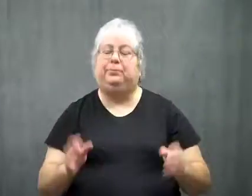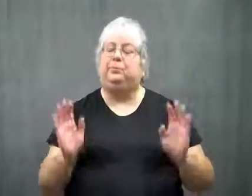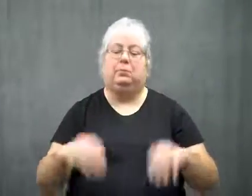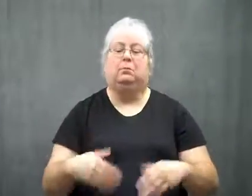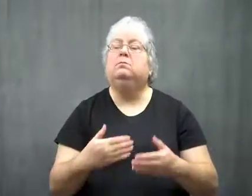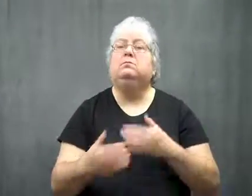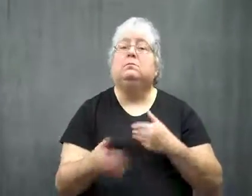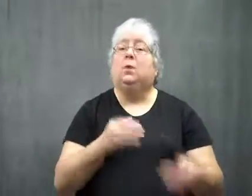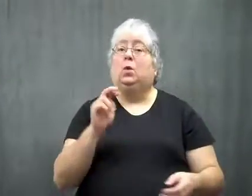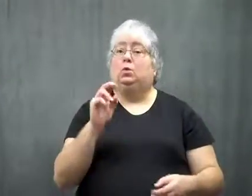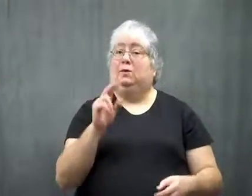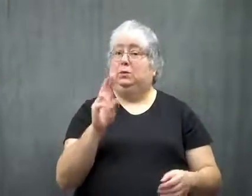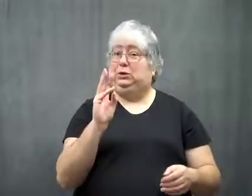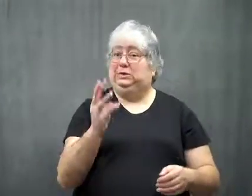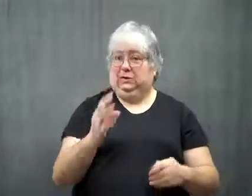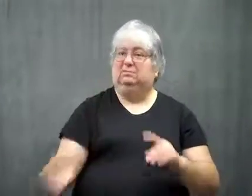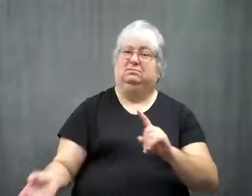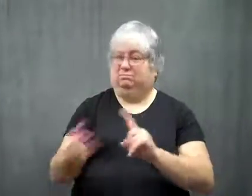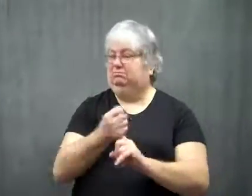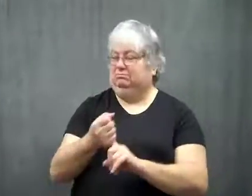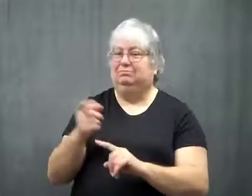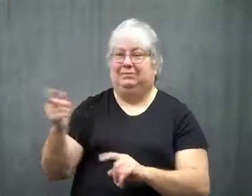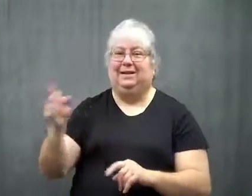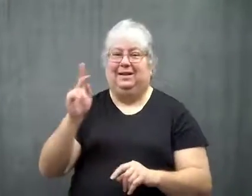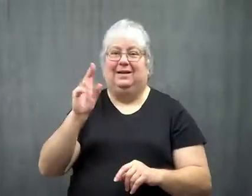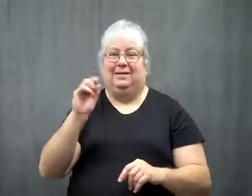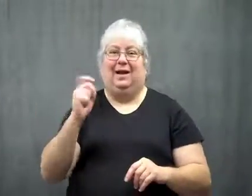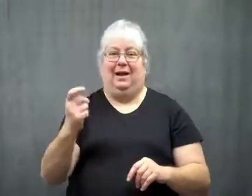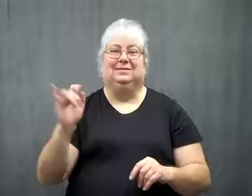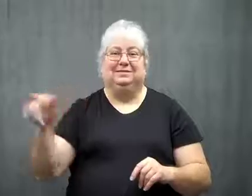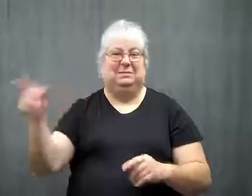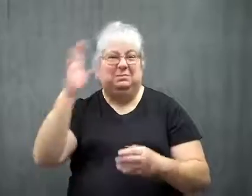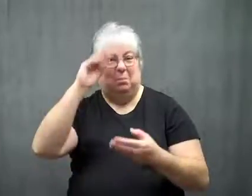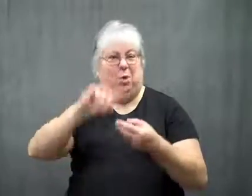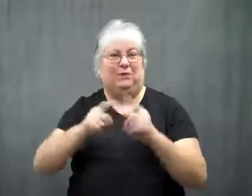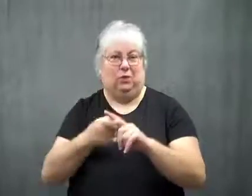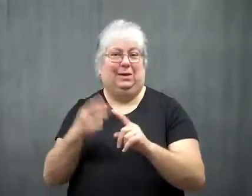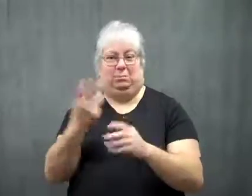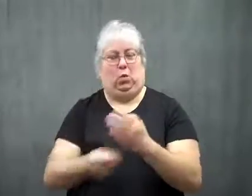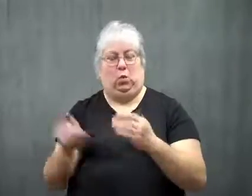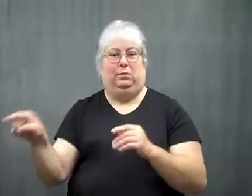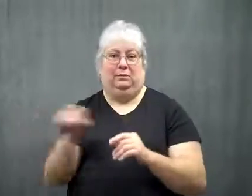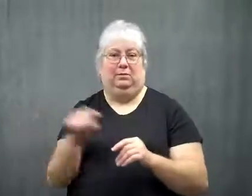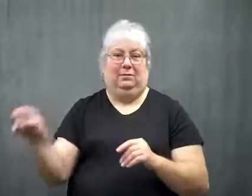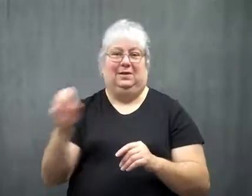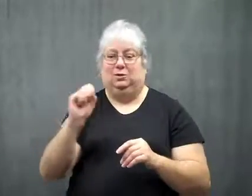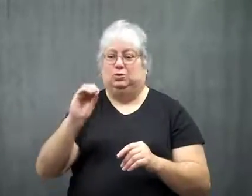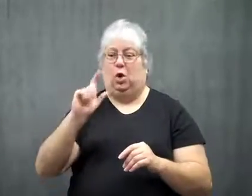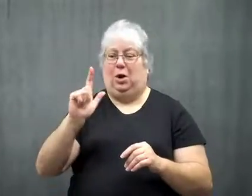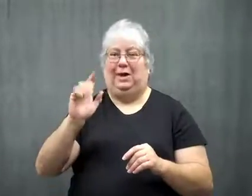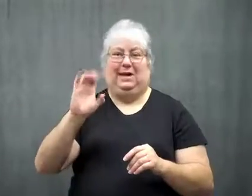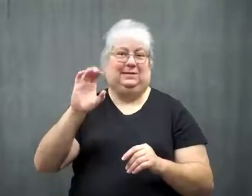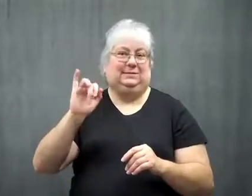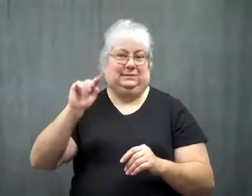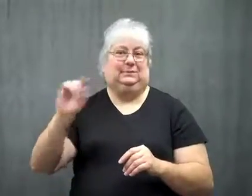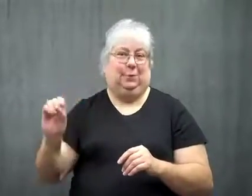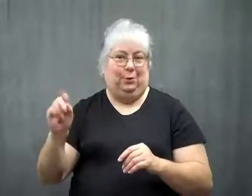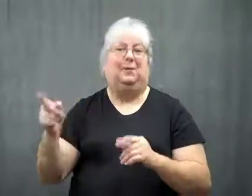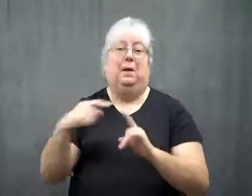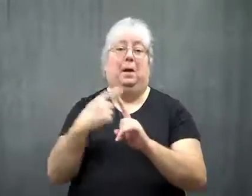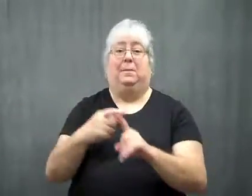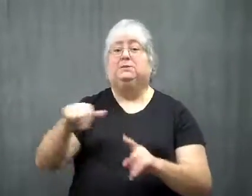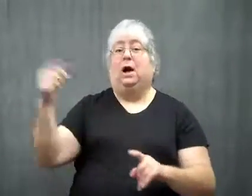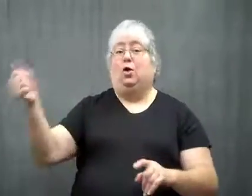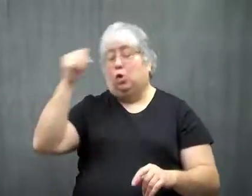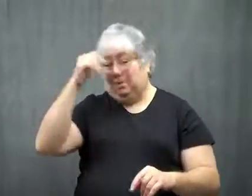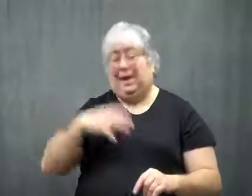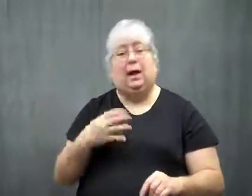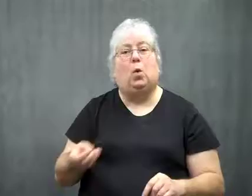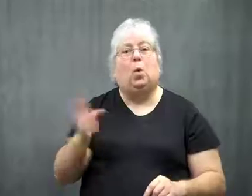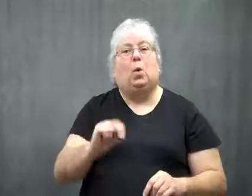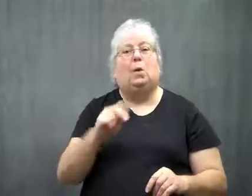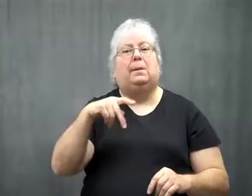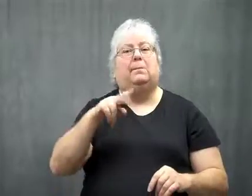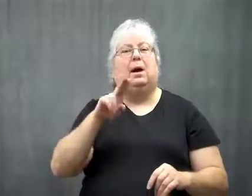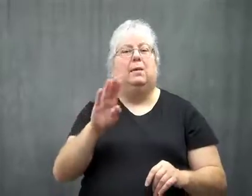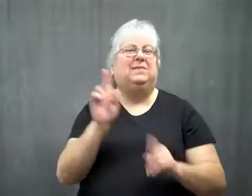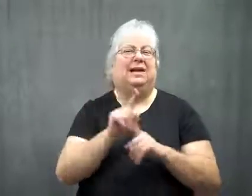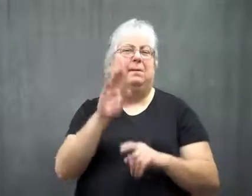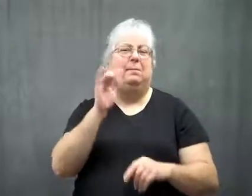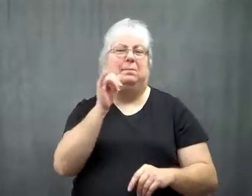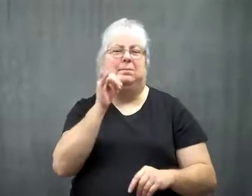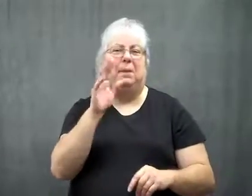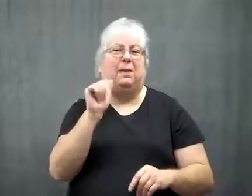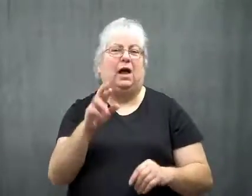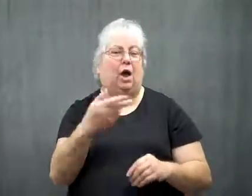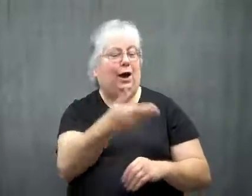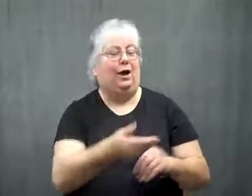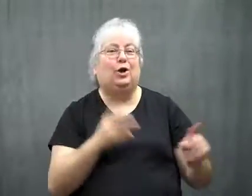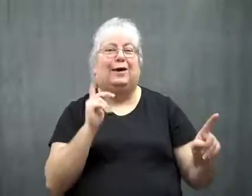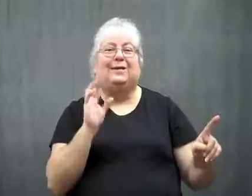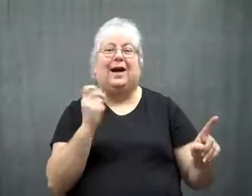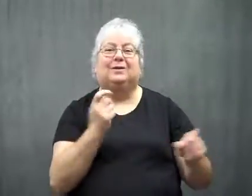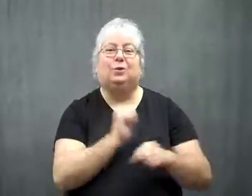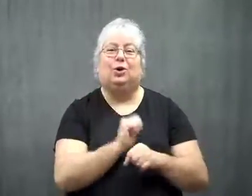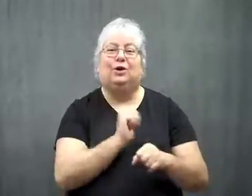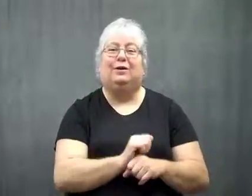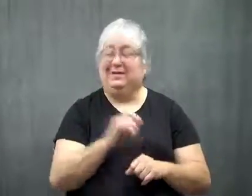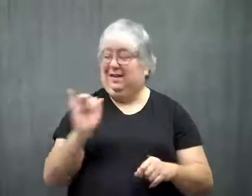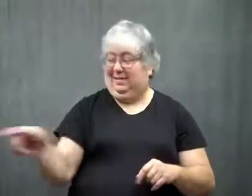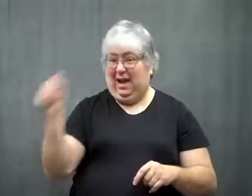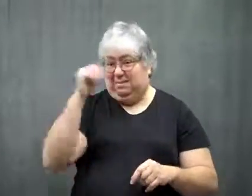On November 6, both Knox and her boyfriend, Sollecito, were arrested.